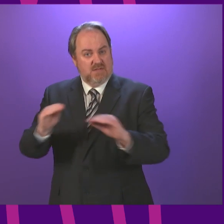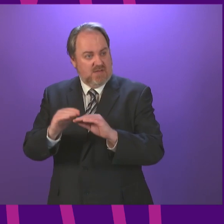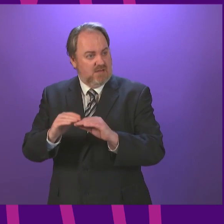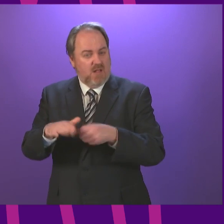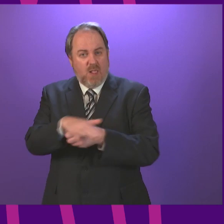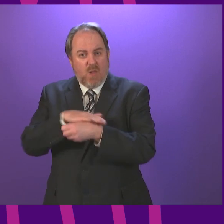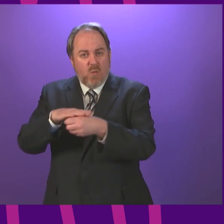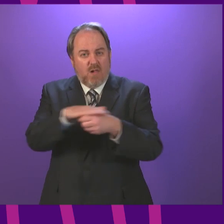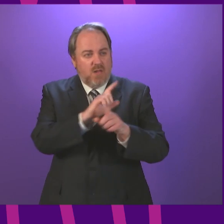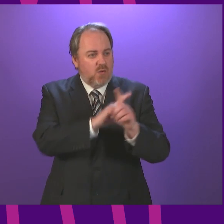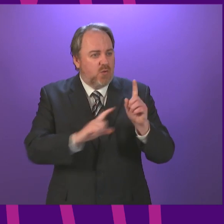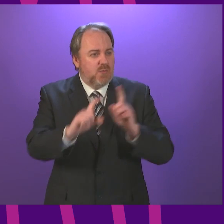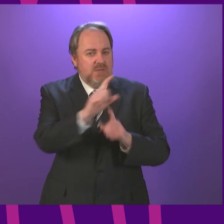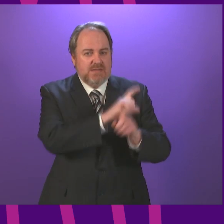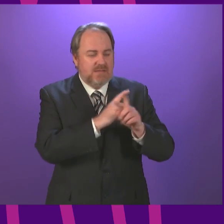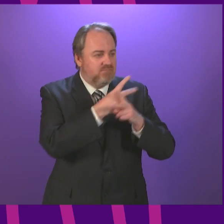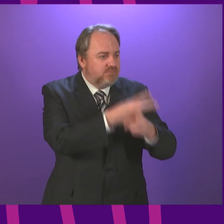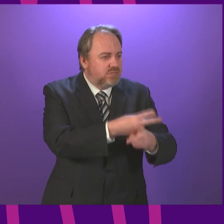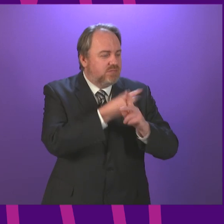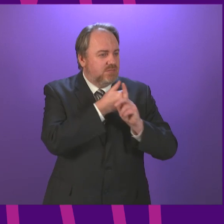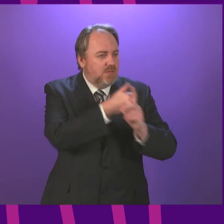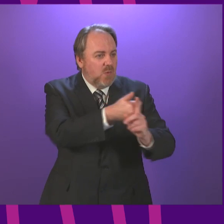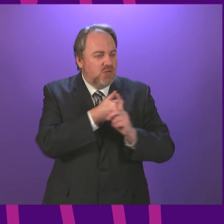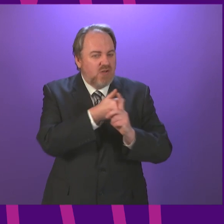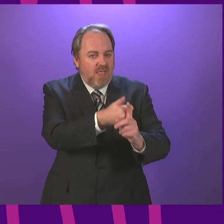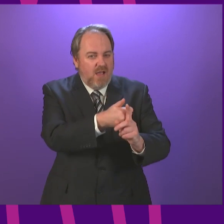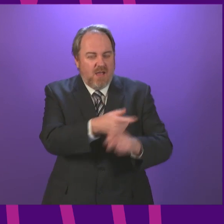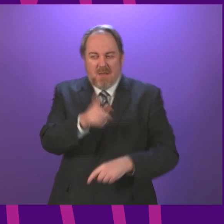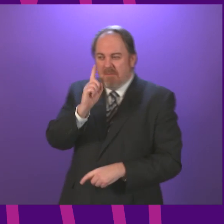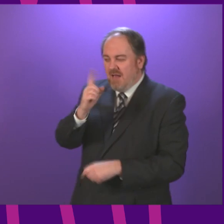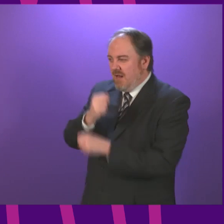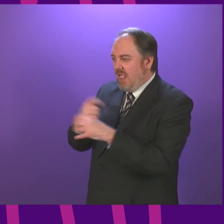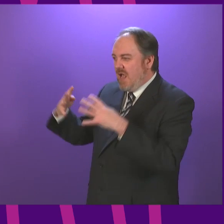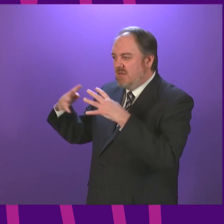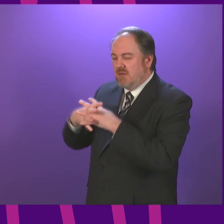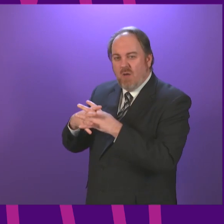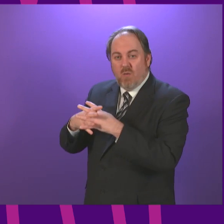the scenes that we witnessed in Glasgow on Sunday, which were truly shocking.